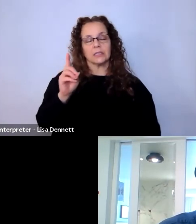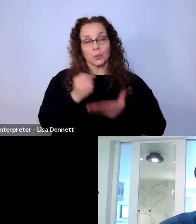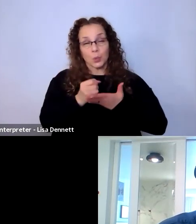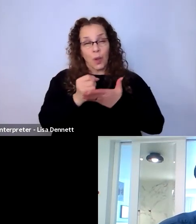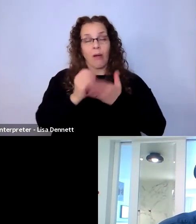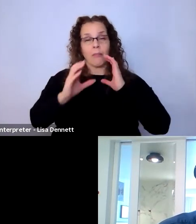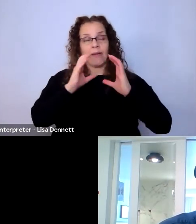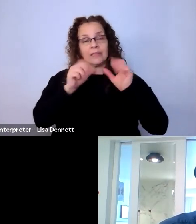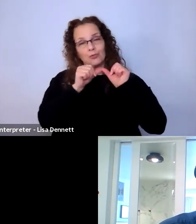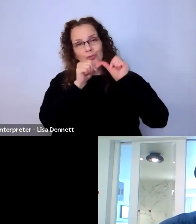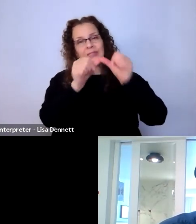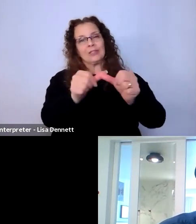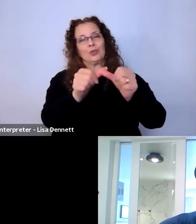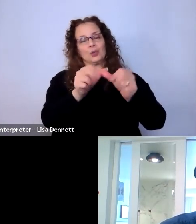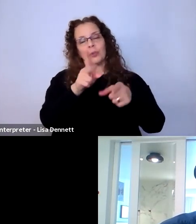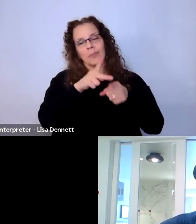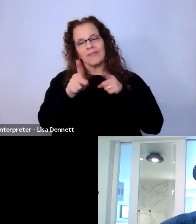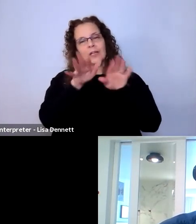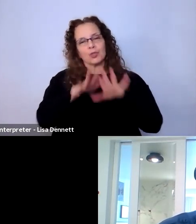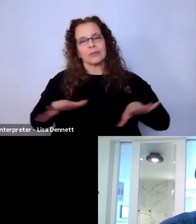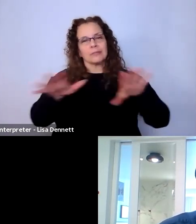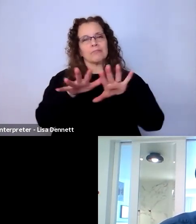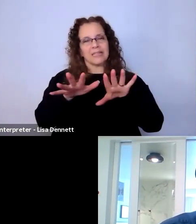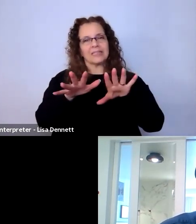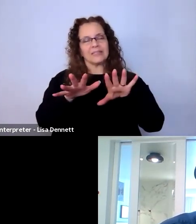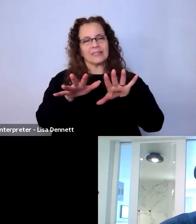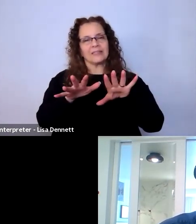In the professional spaces, where these conferences, where these events happen